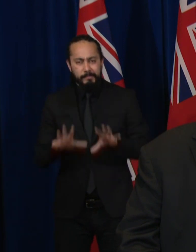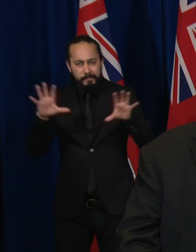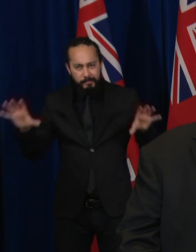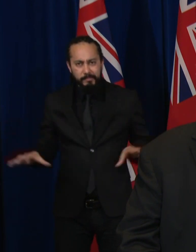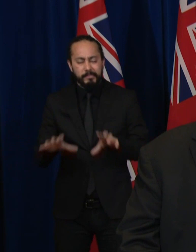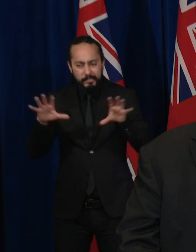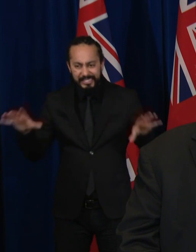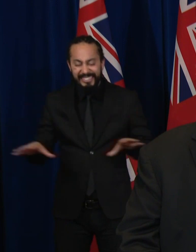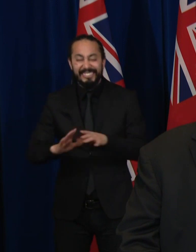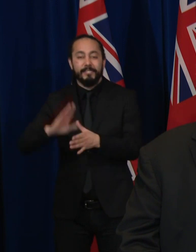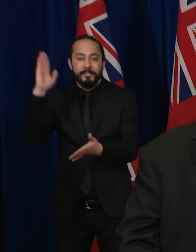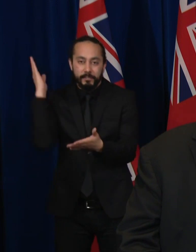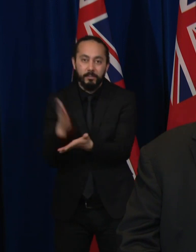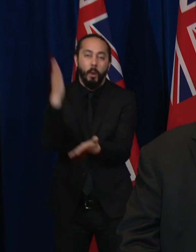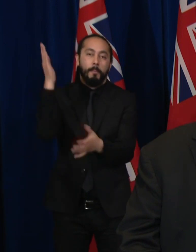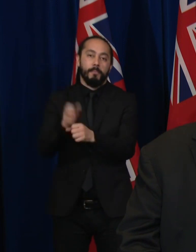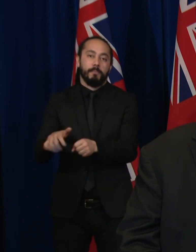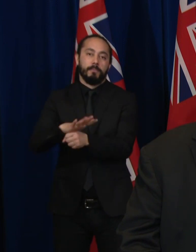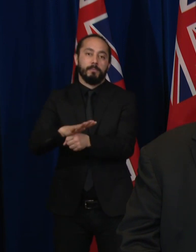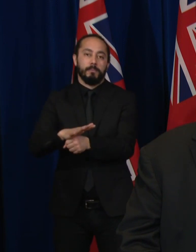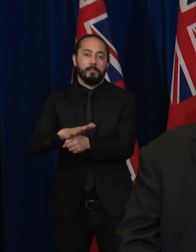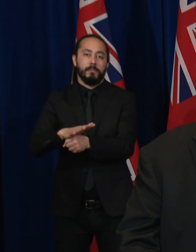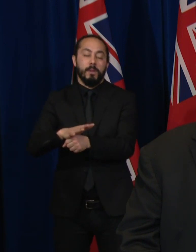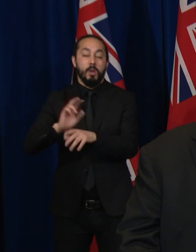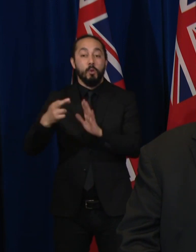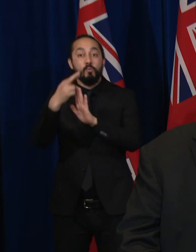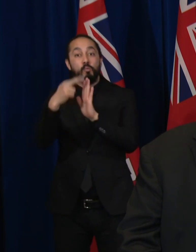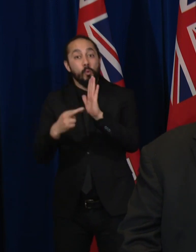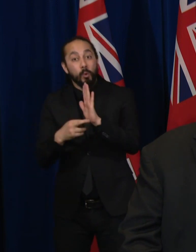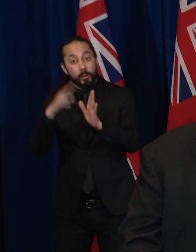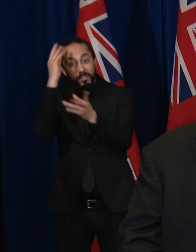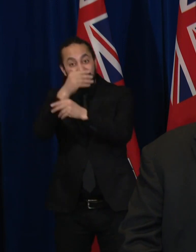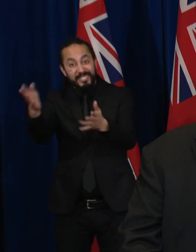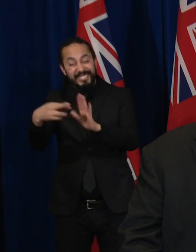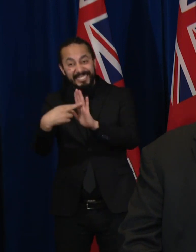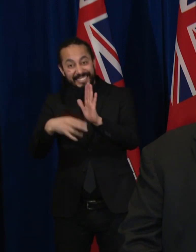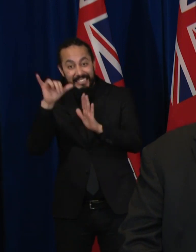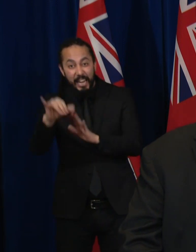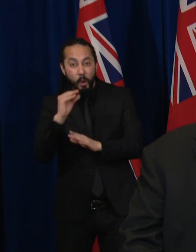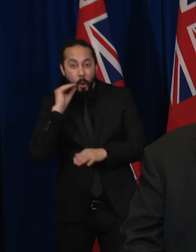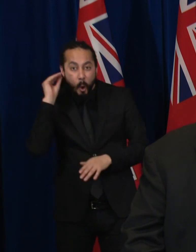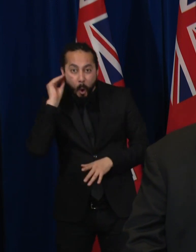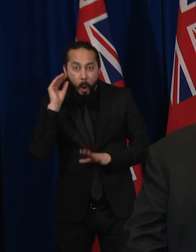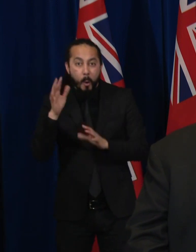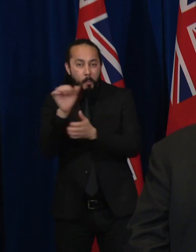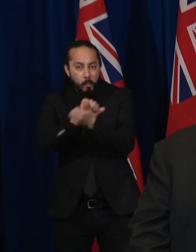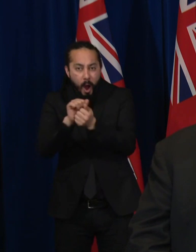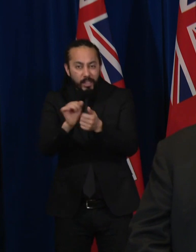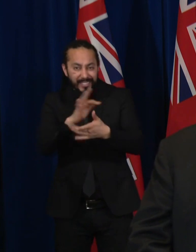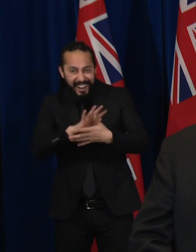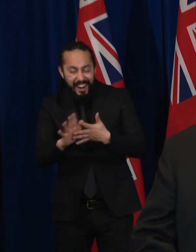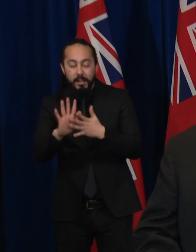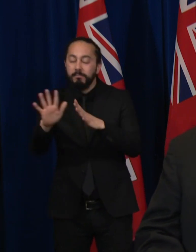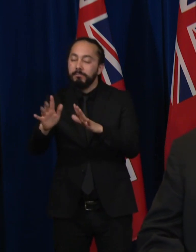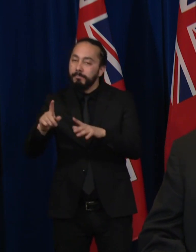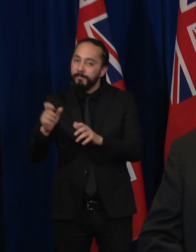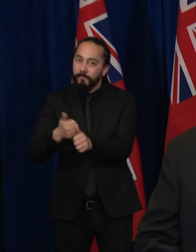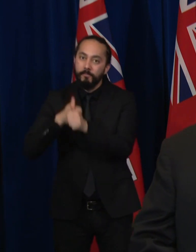virus, make sure people follow the rules, and give people certainty. We're gearing up. There's new